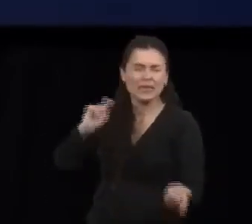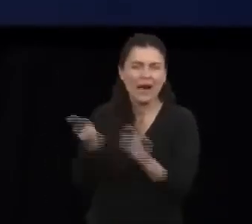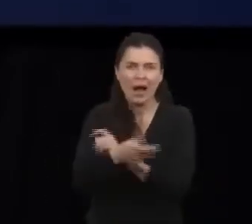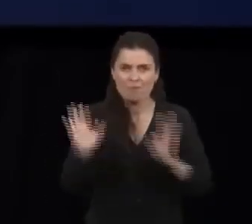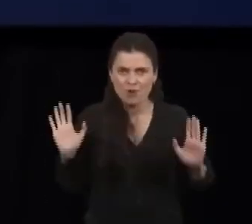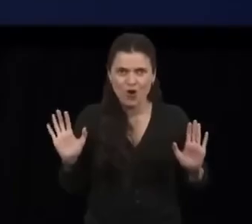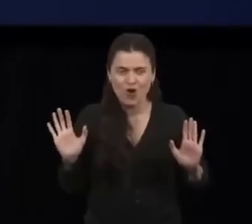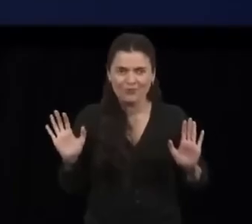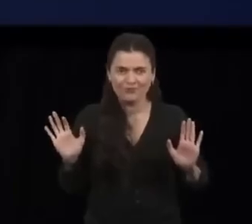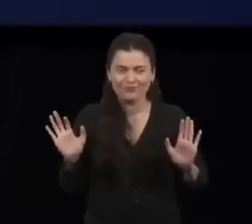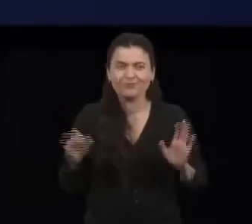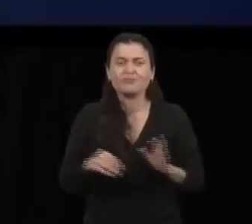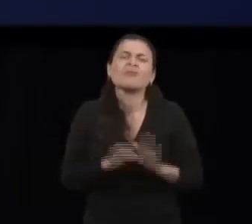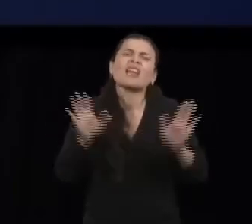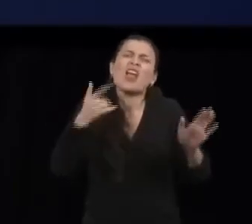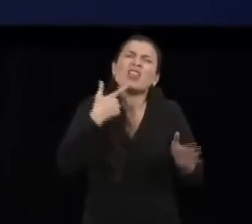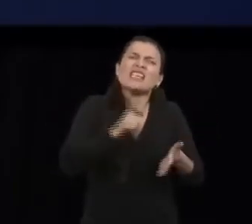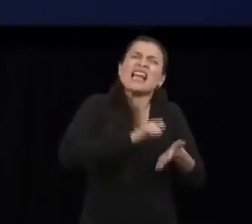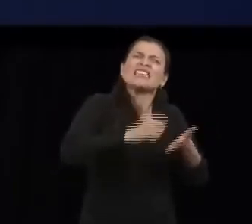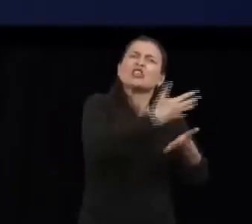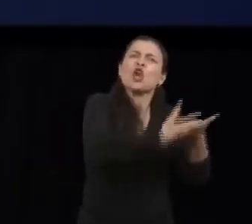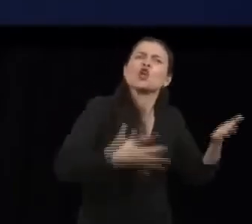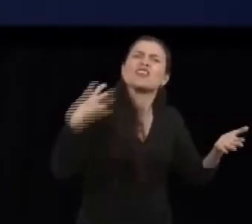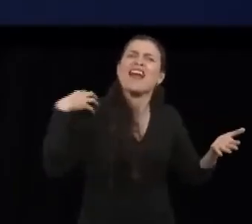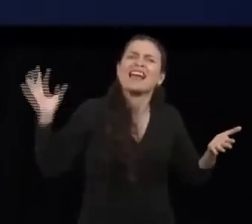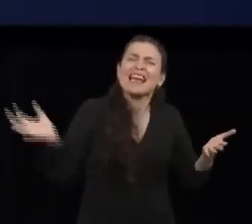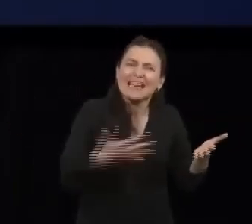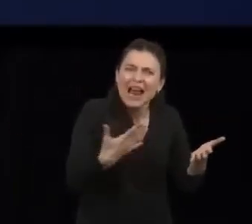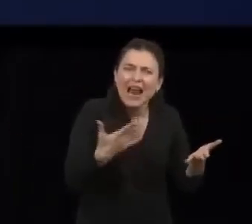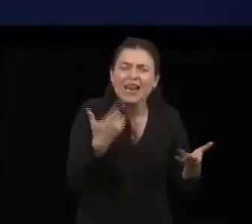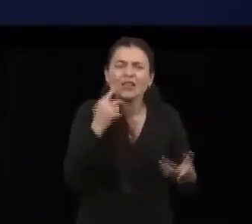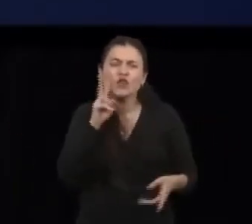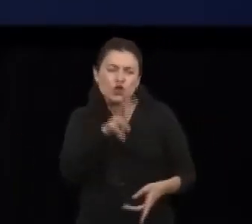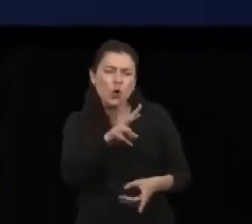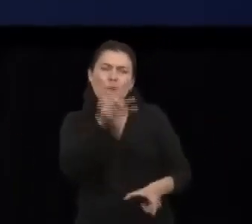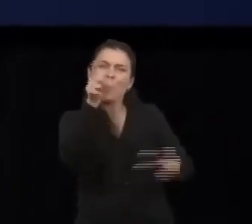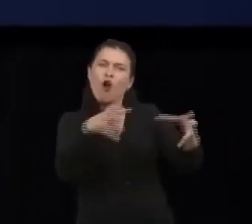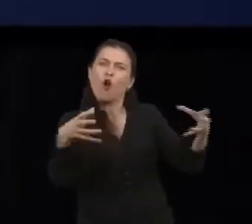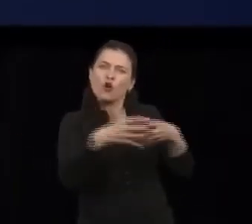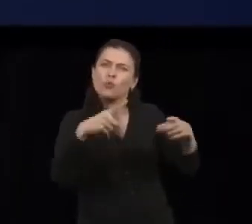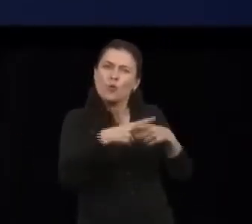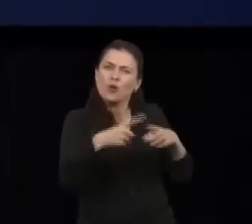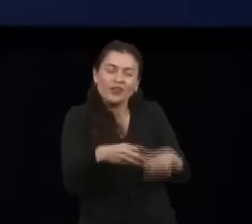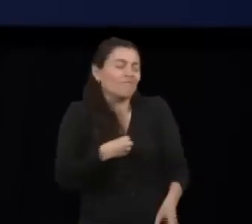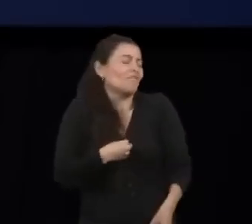I mean, the general theory is loved by politicians because everything good